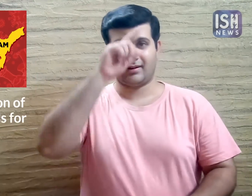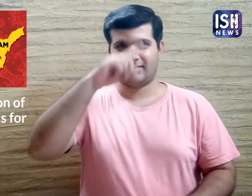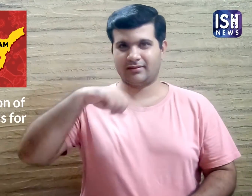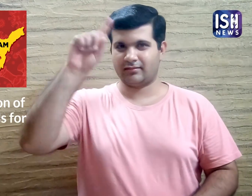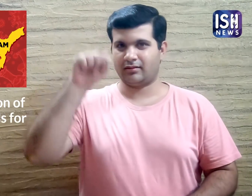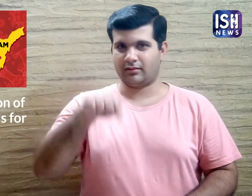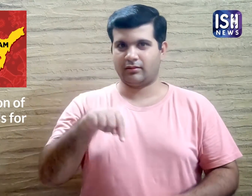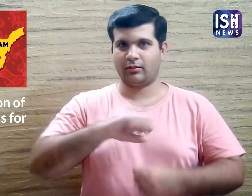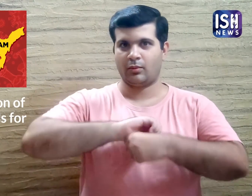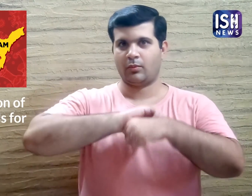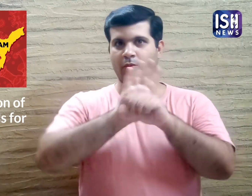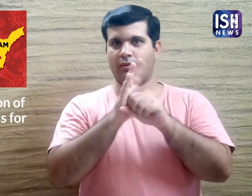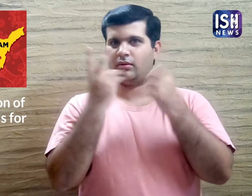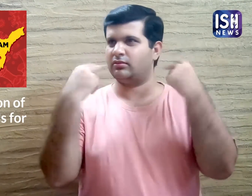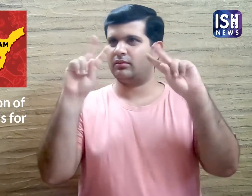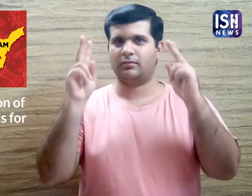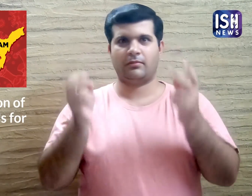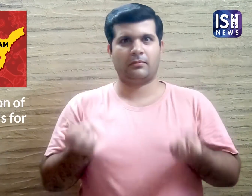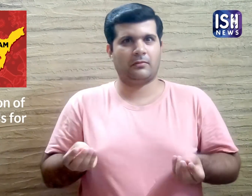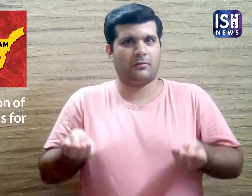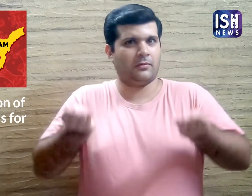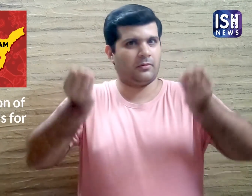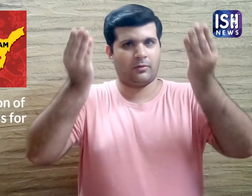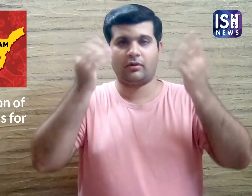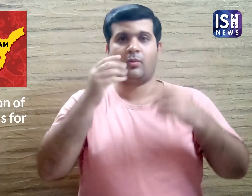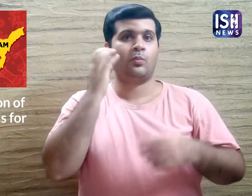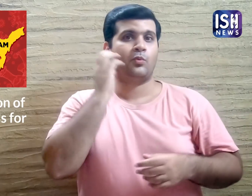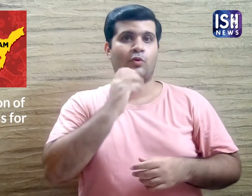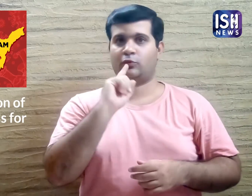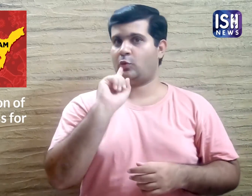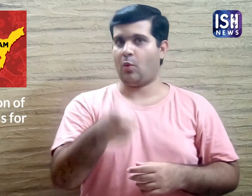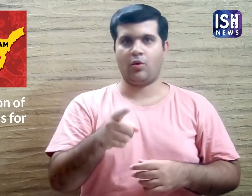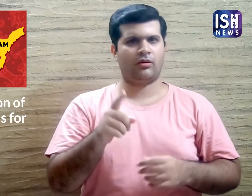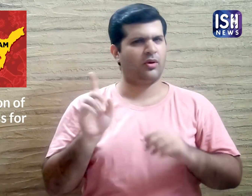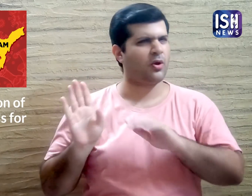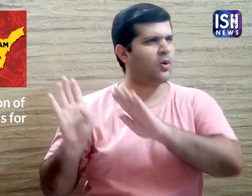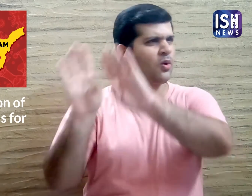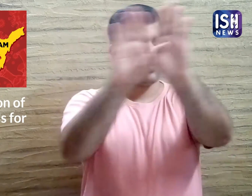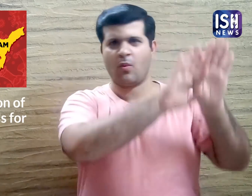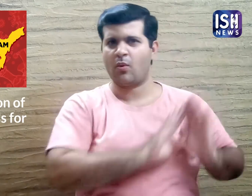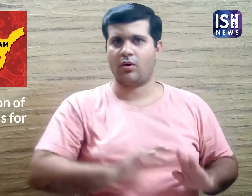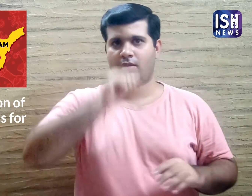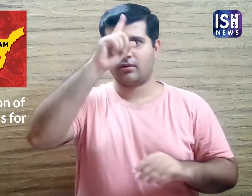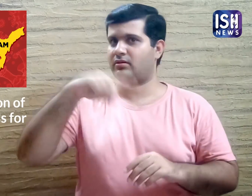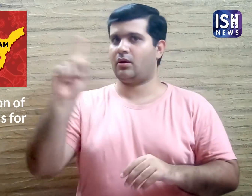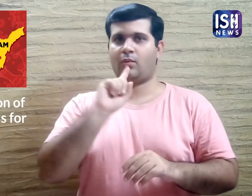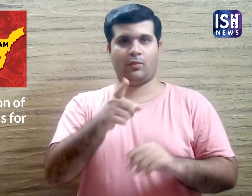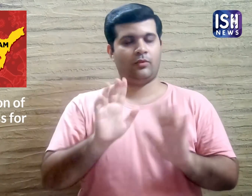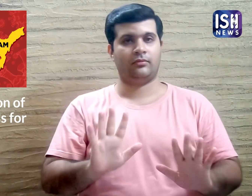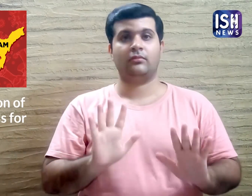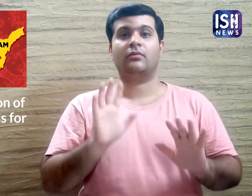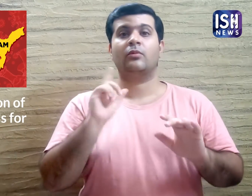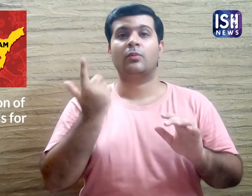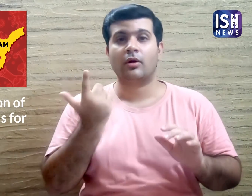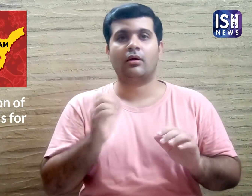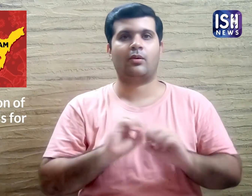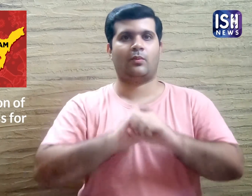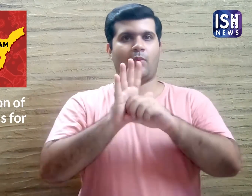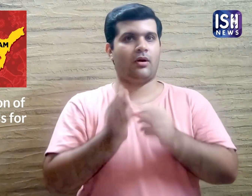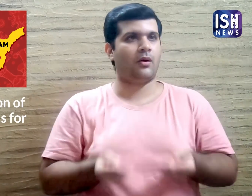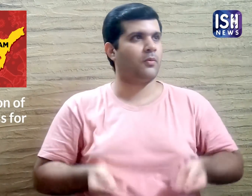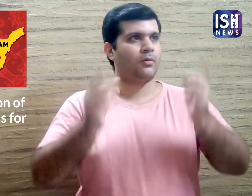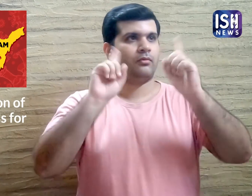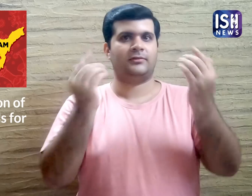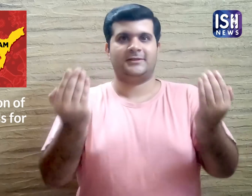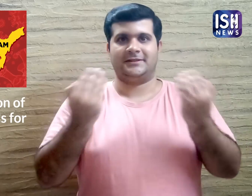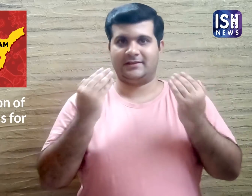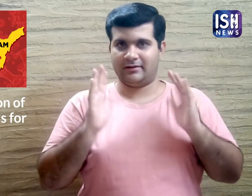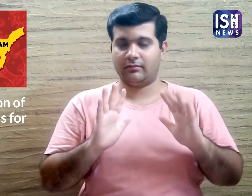Due to the rising cases of COVID-19 PM Modi ordered a lockdown all over India in order to protect Indians.